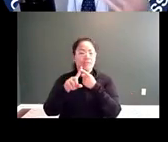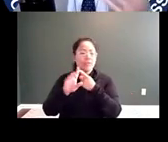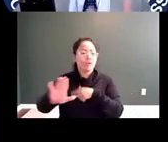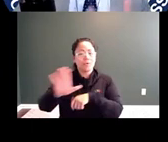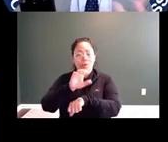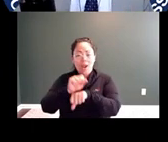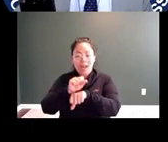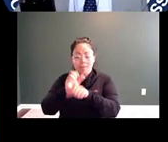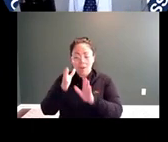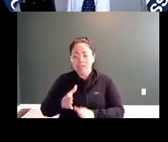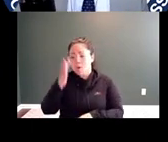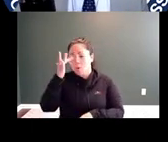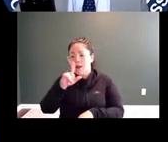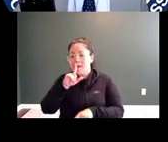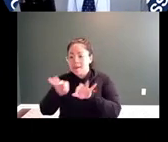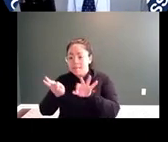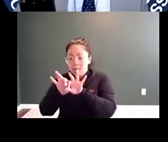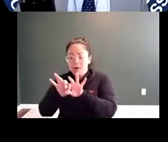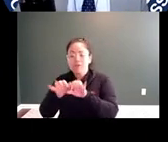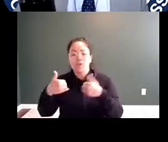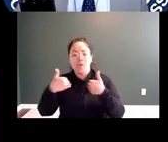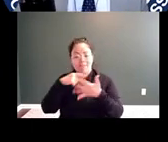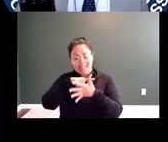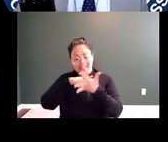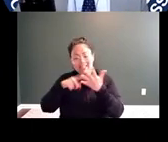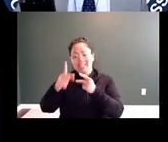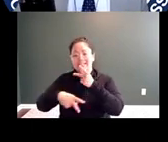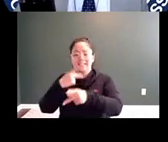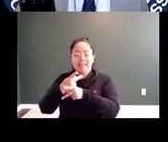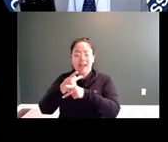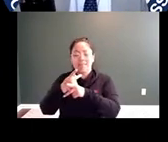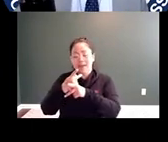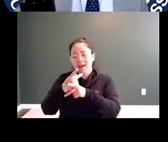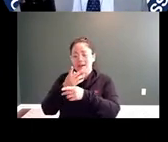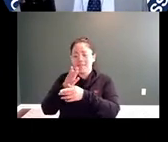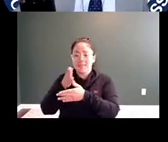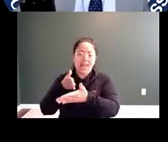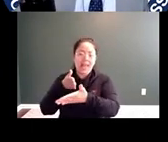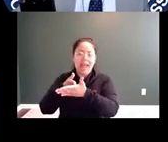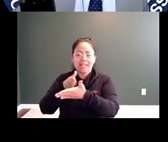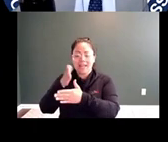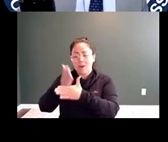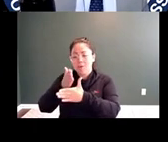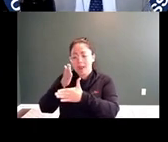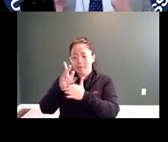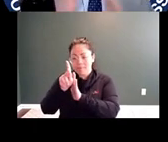Why is it important to have these types of anti-harassment policies? All right. And this is me.